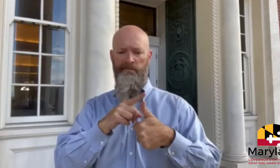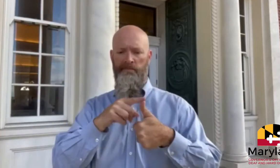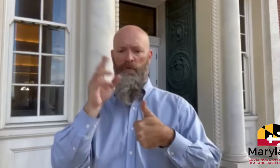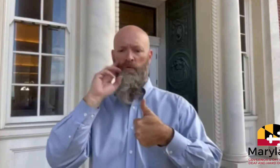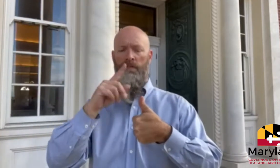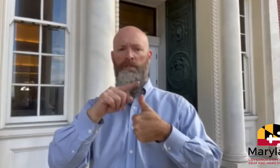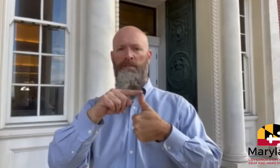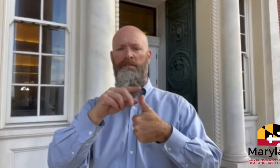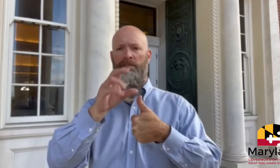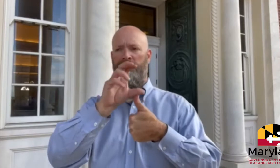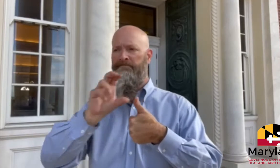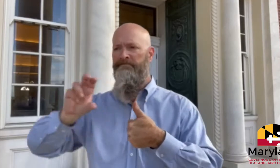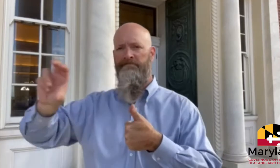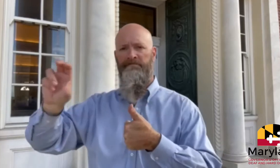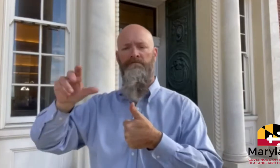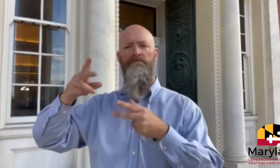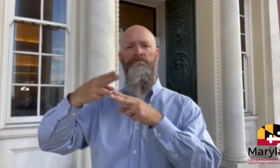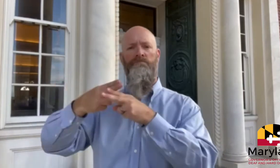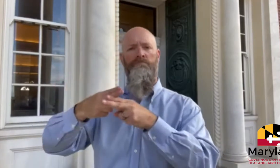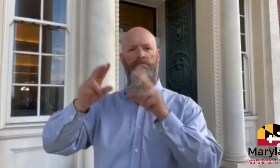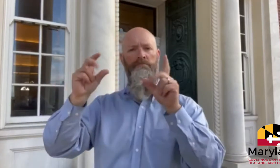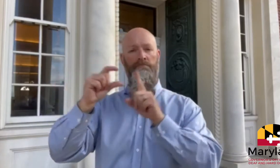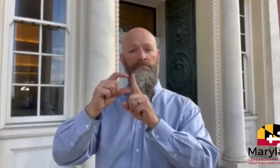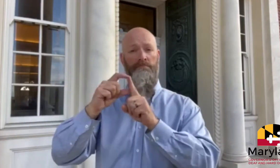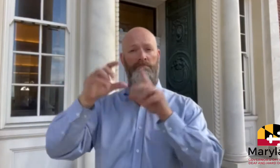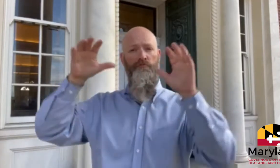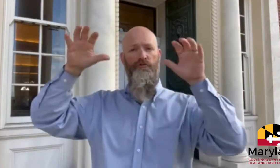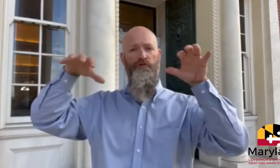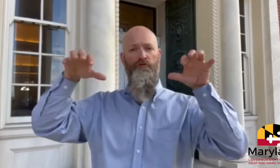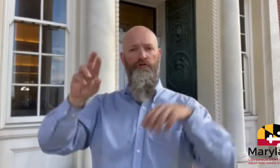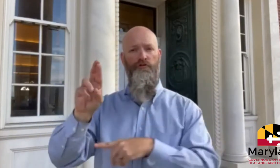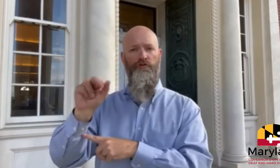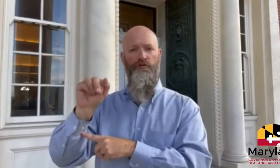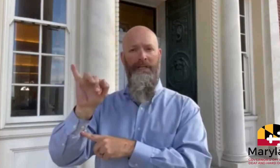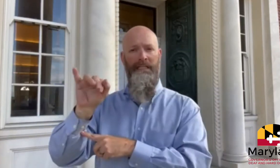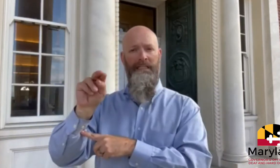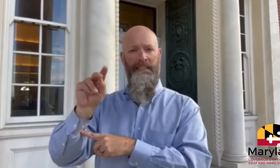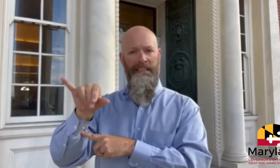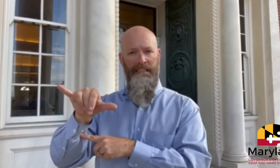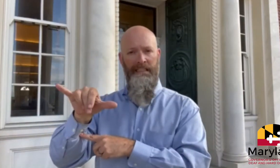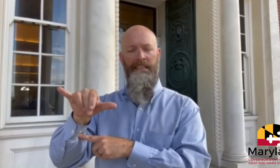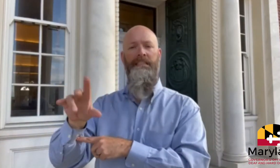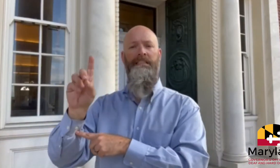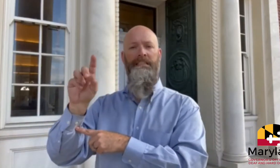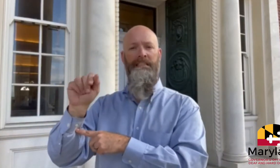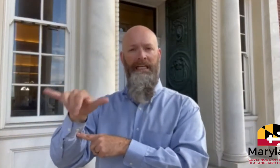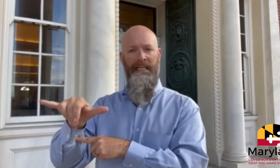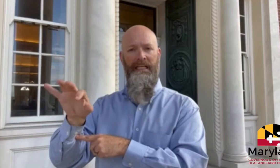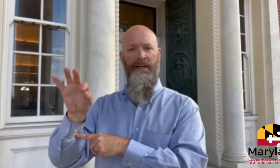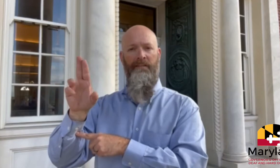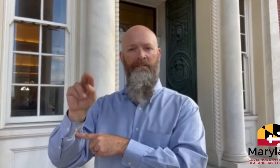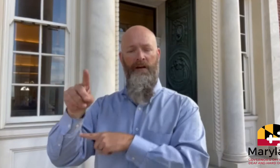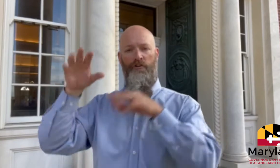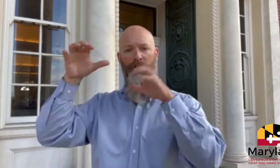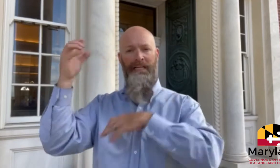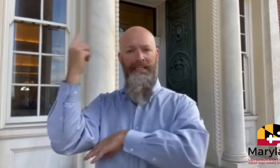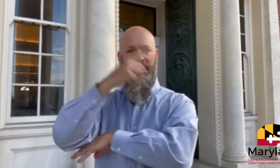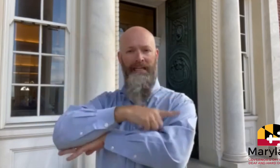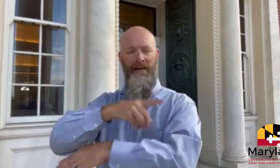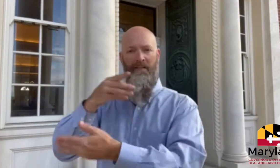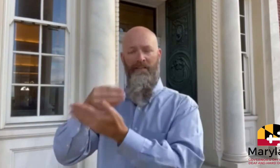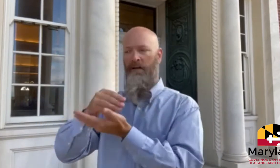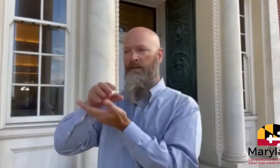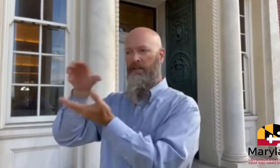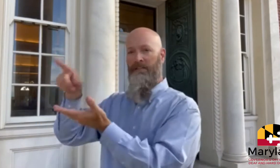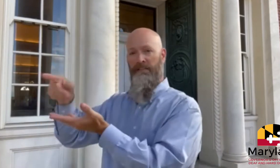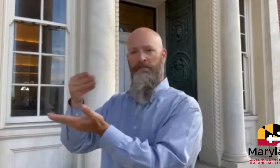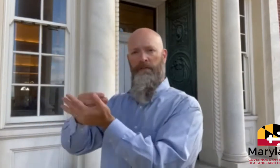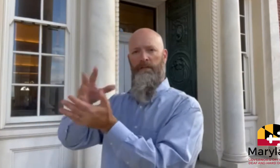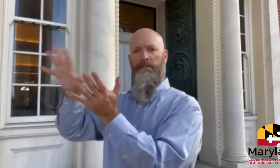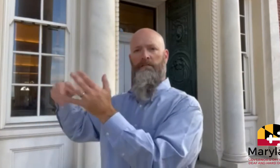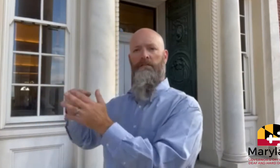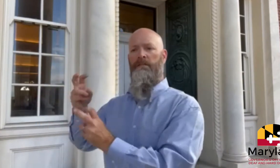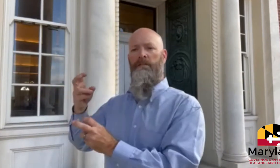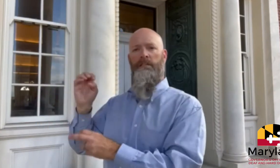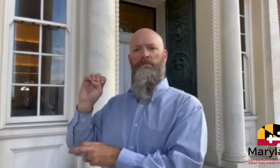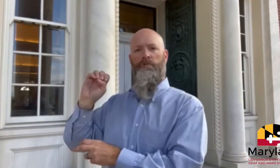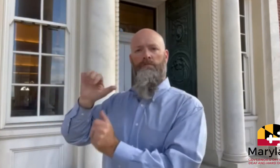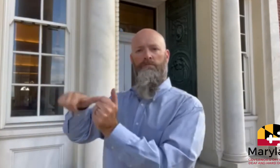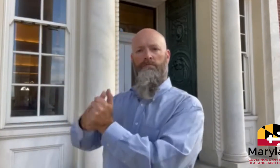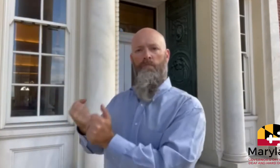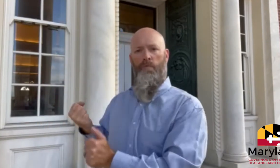“The Rainy Day Fund”. It will be used for emergency purposes in the future